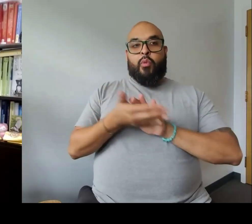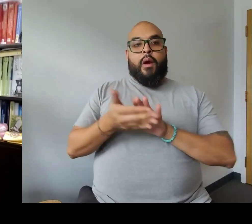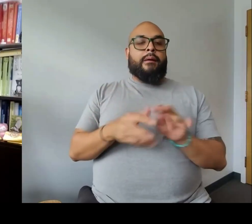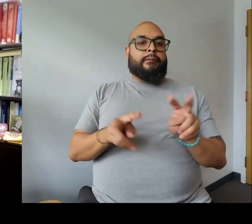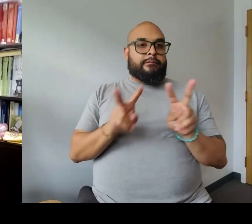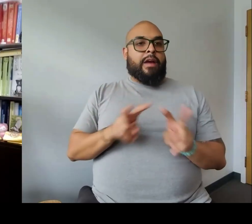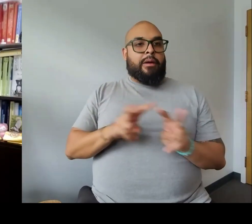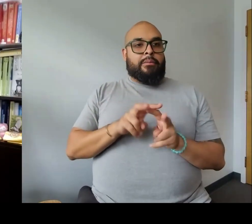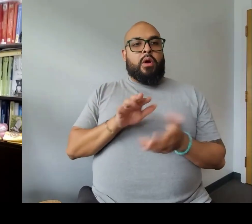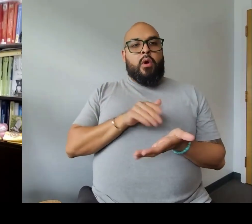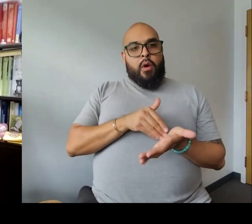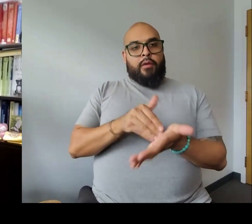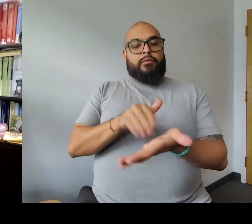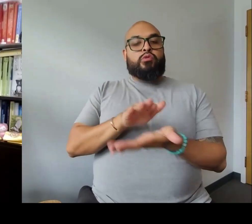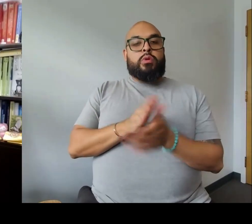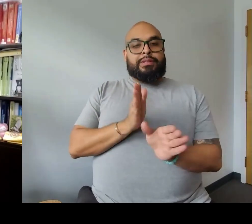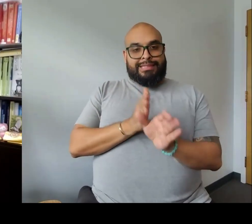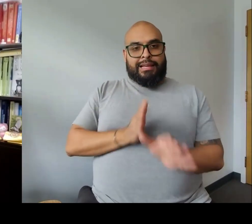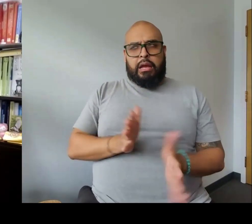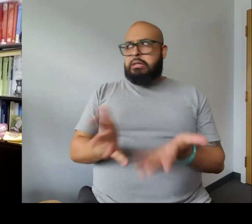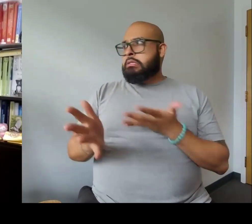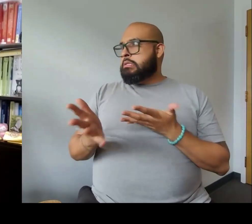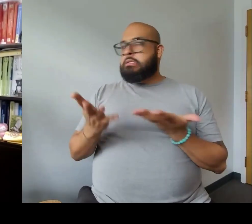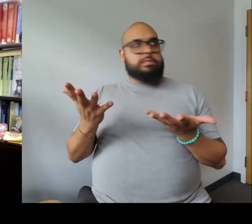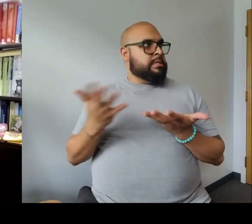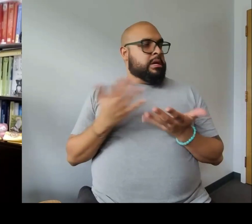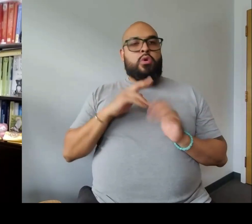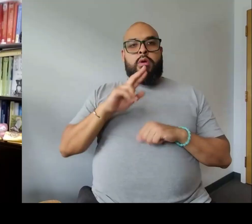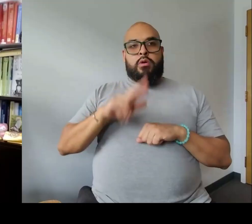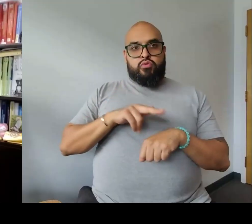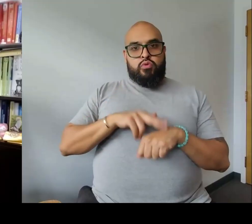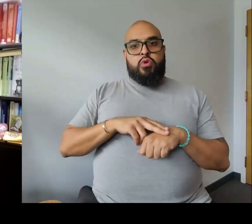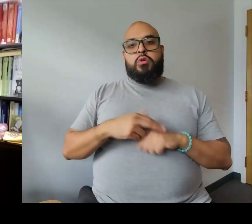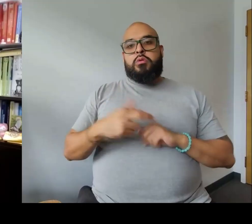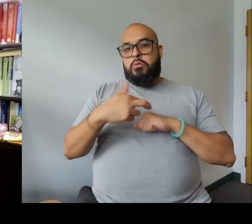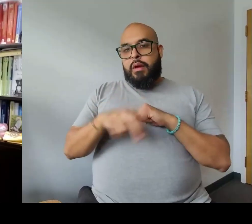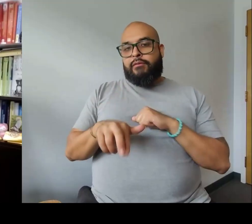as a school psychologist, we think, okay, what norm reference standardized test can I do?